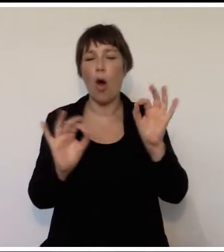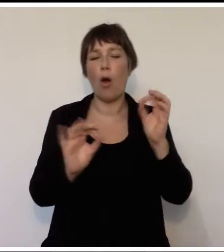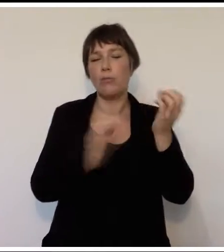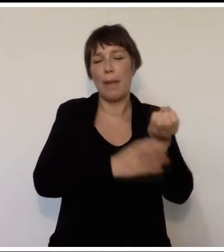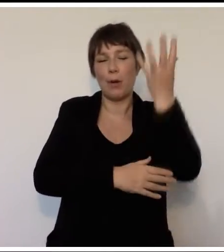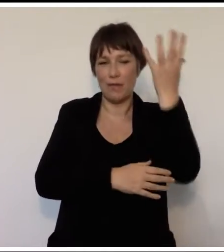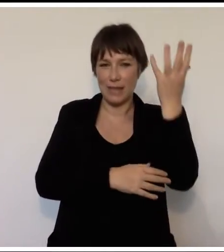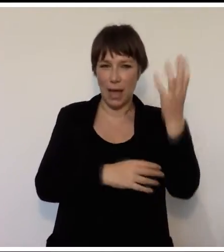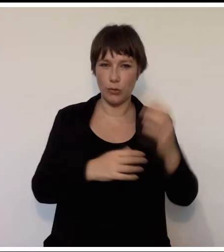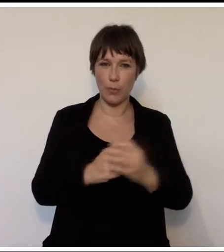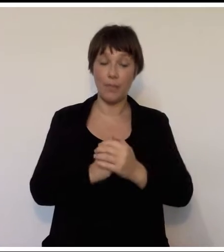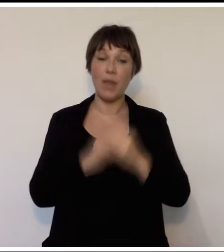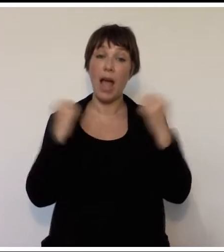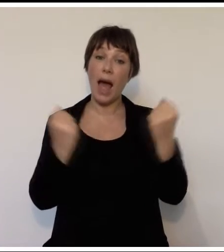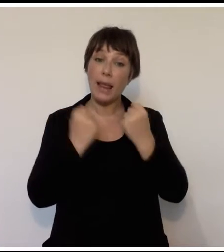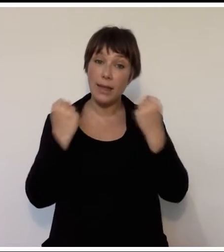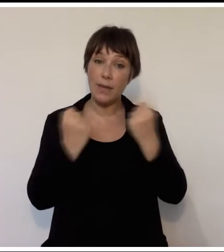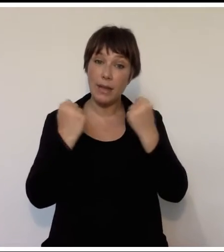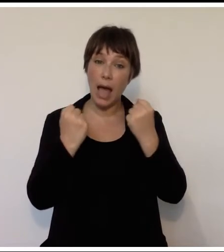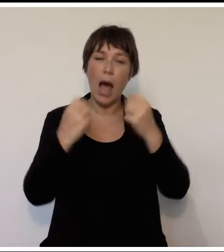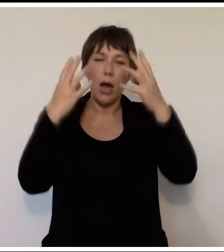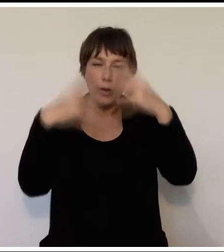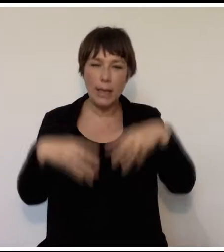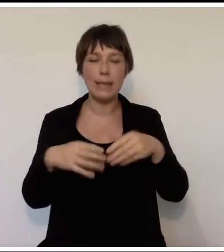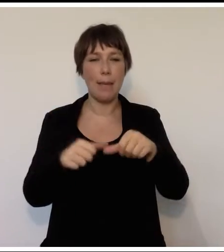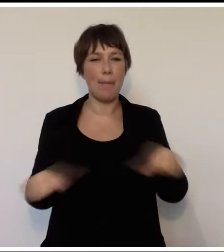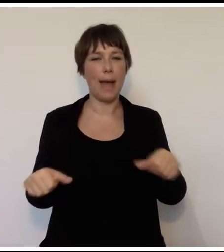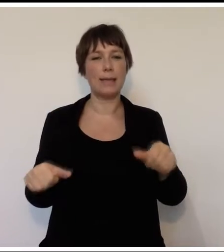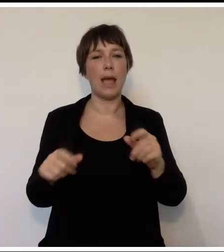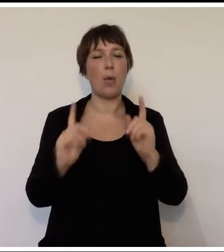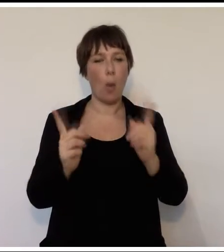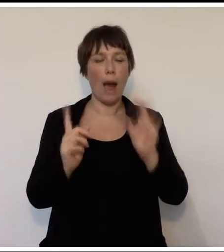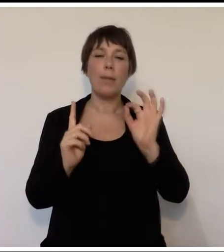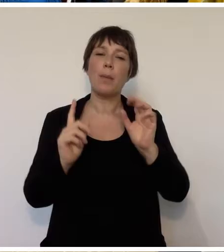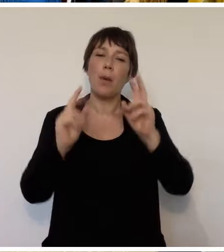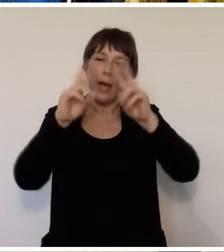different languages sometimes pre-selected sometimes improvised